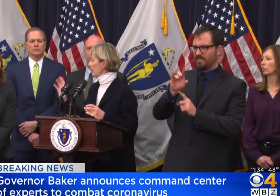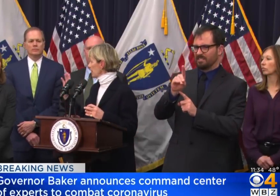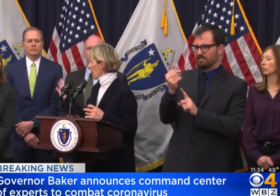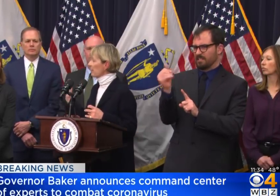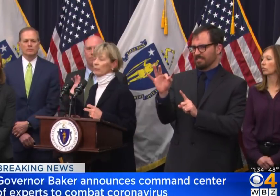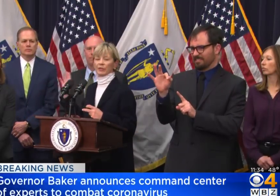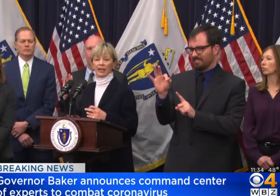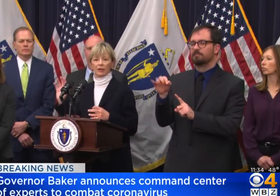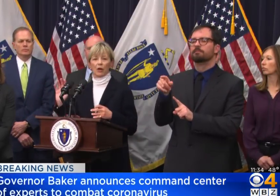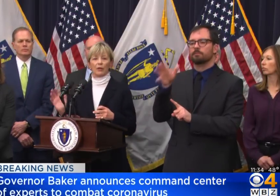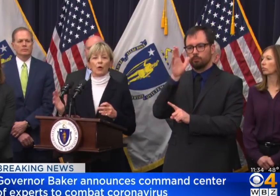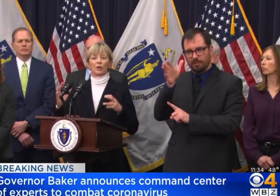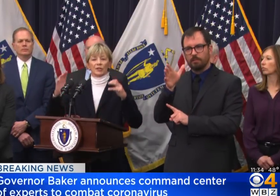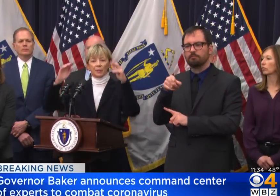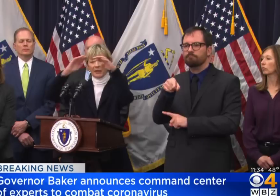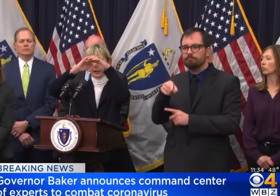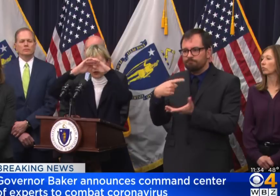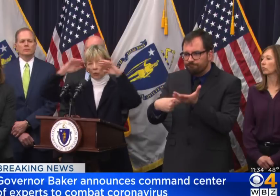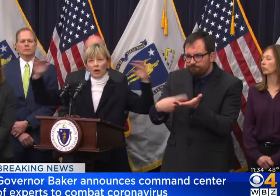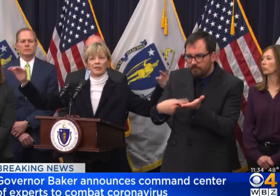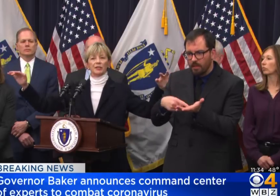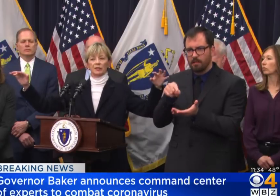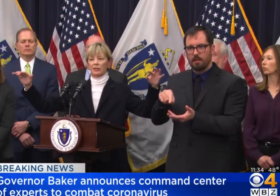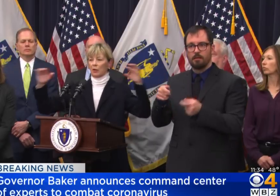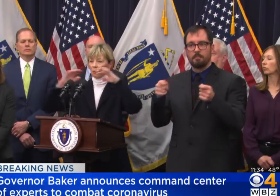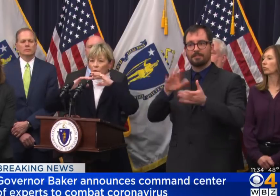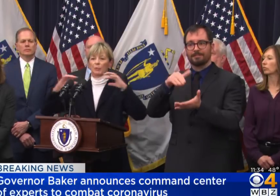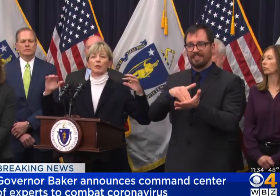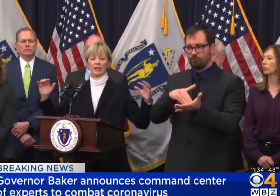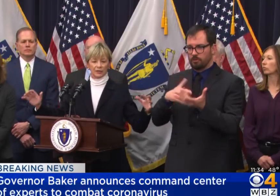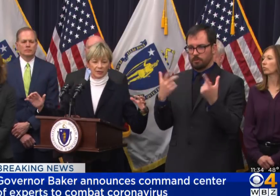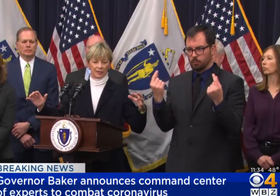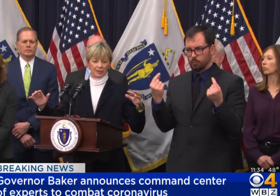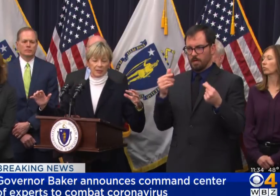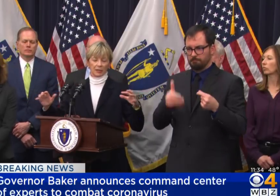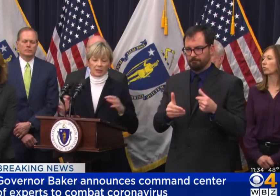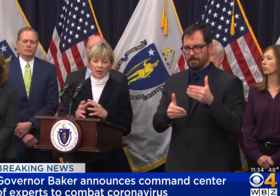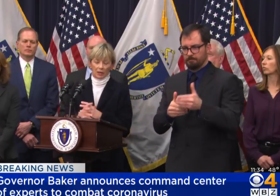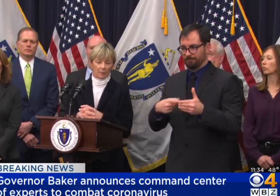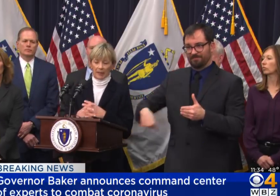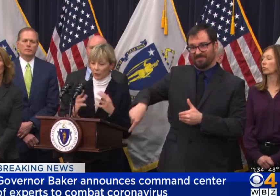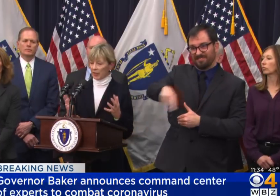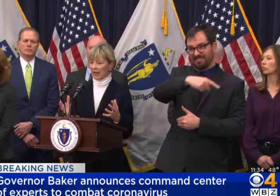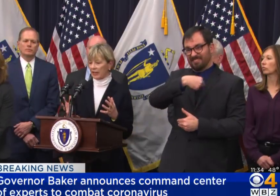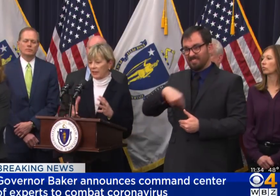COVID-19. IT COMES UP TO THE COMMAND CENTER AND WE'LL DECIDE, NOPE,